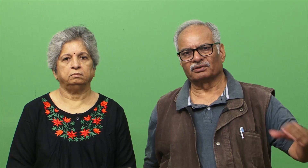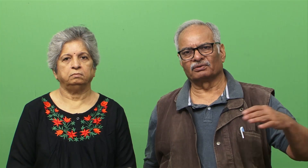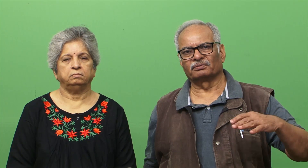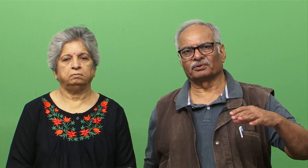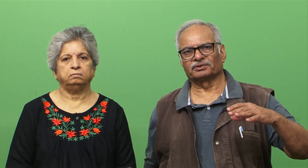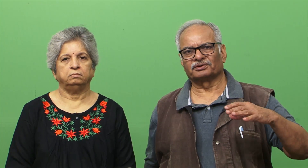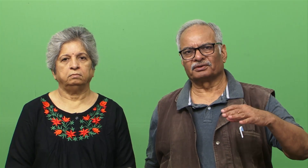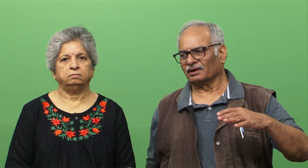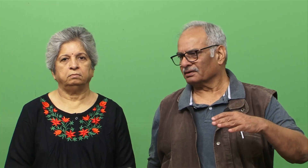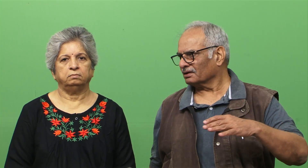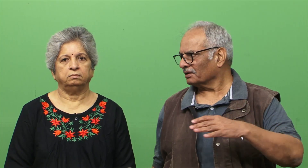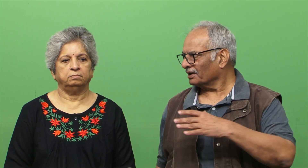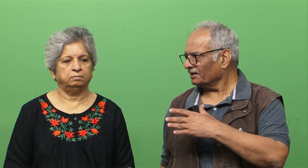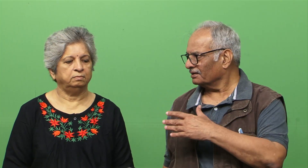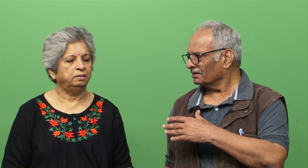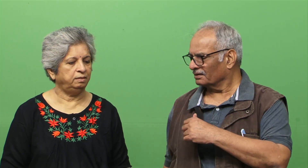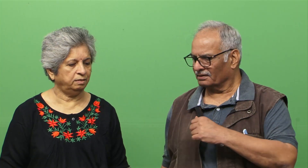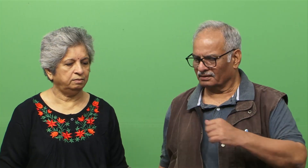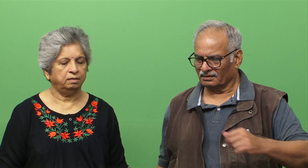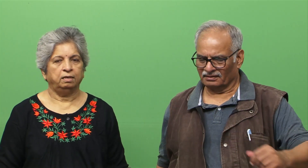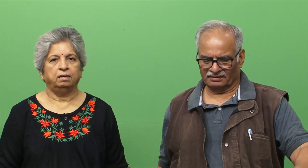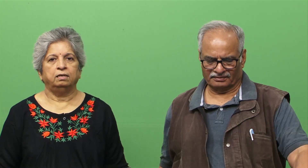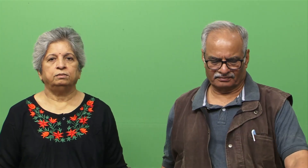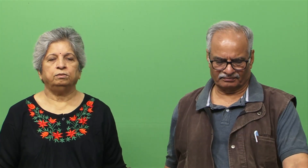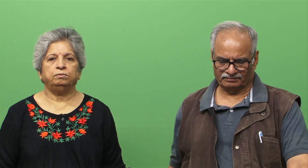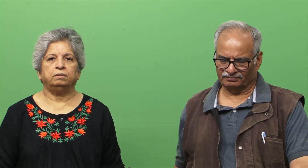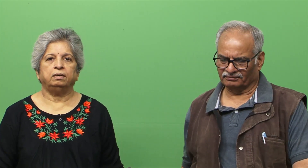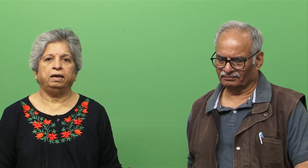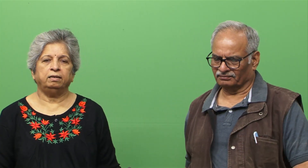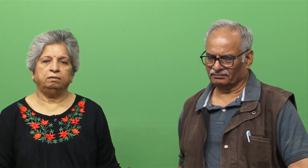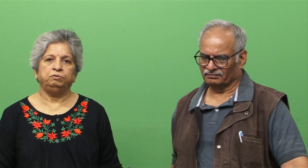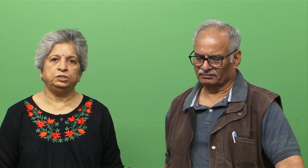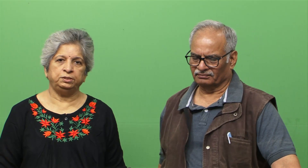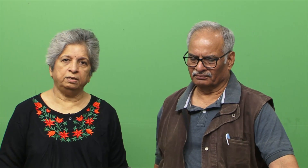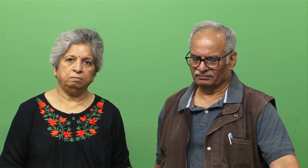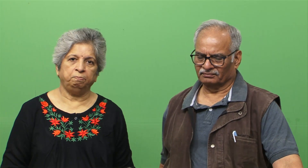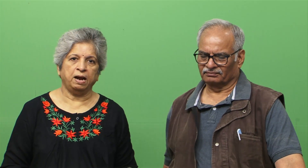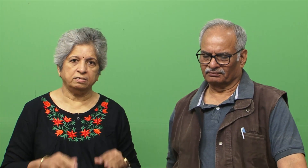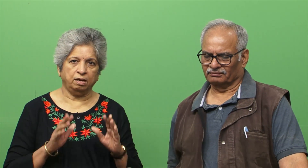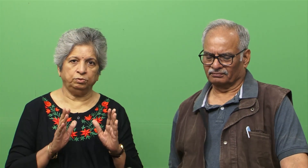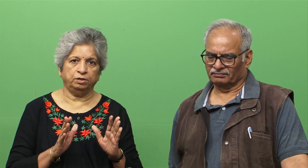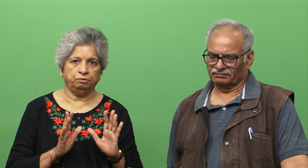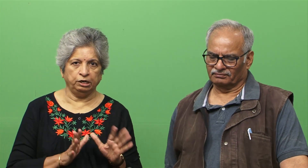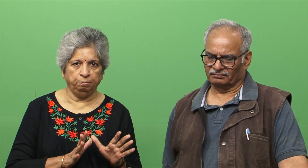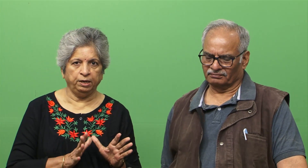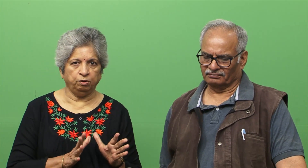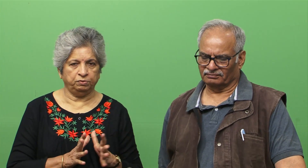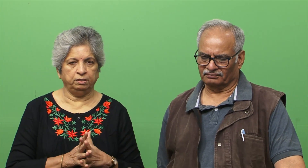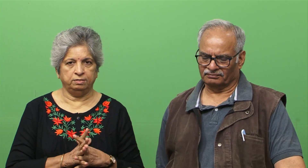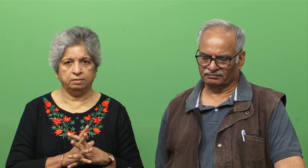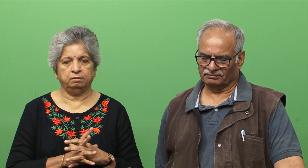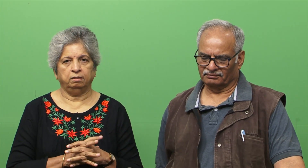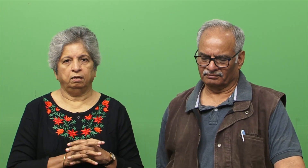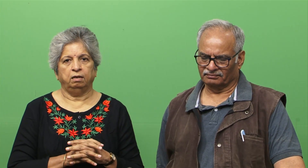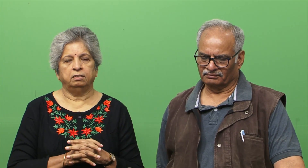the whole process start am I right yes so like physician plans out the treatment of the disease